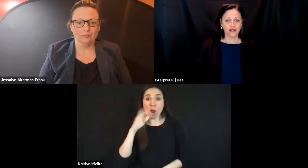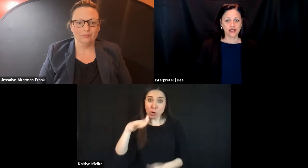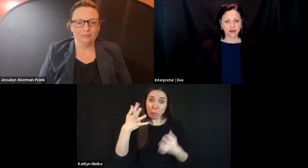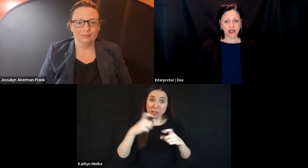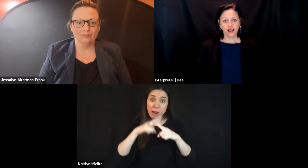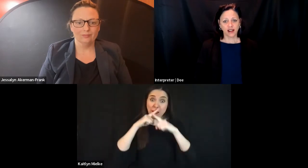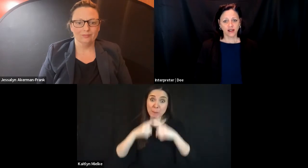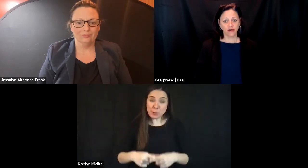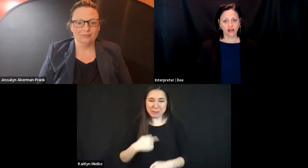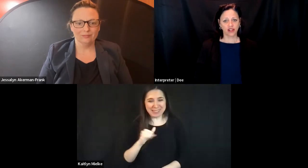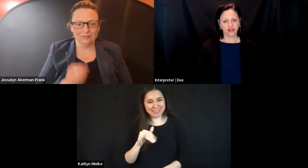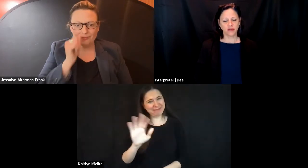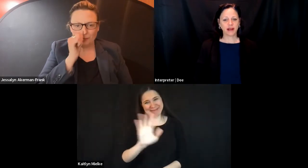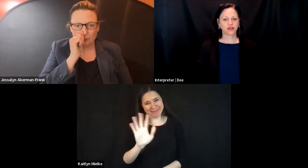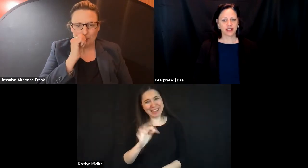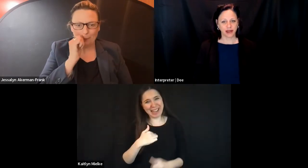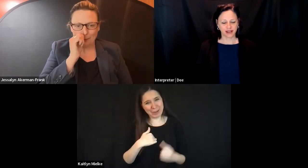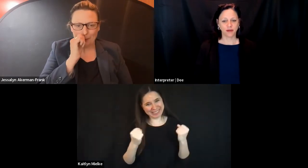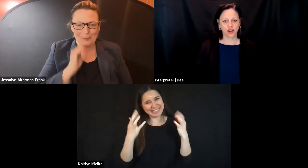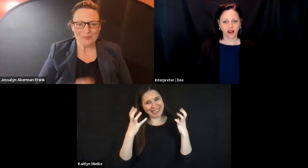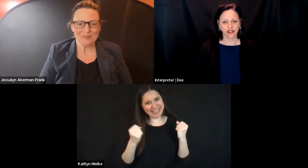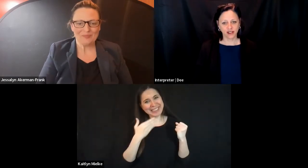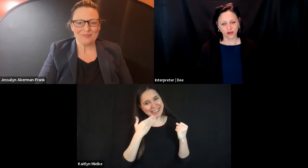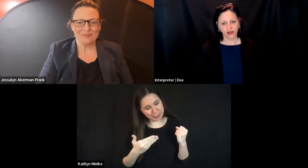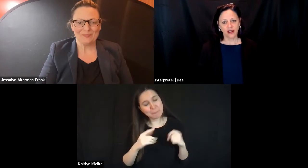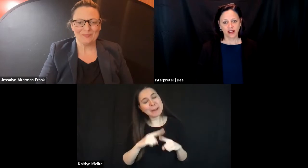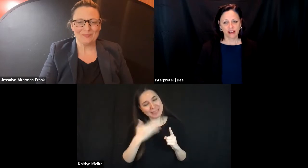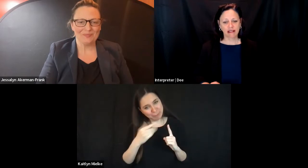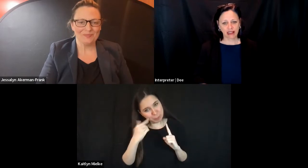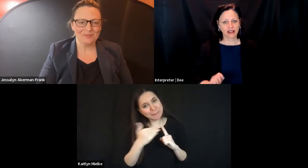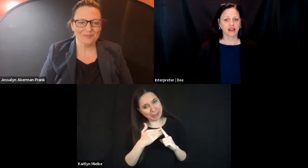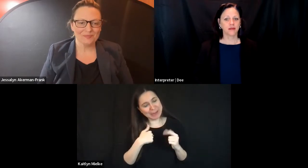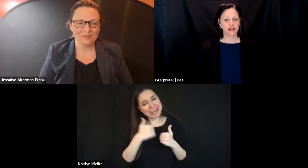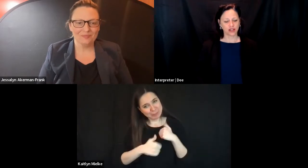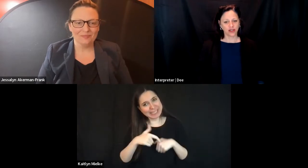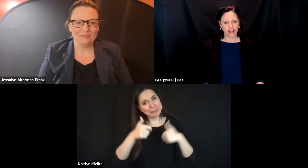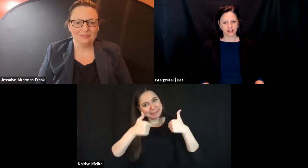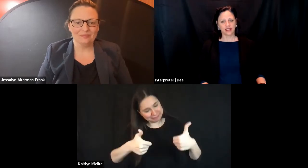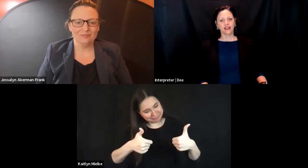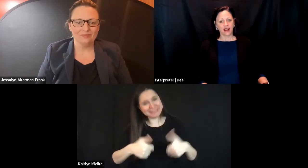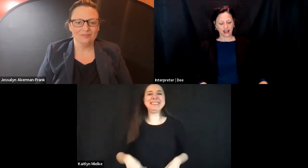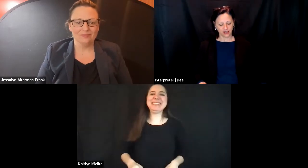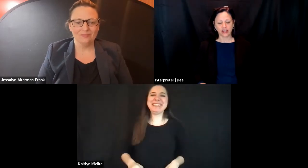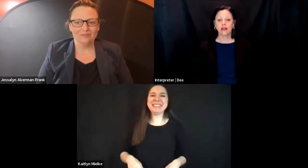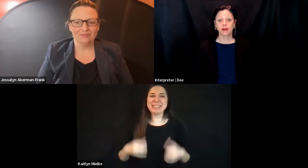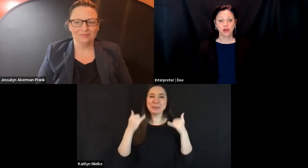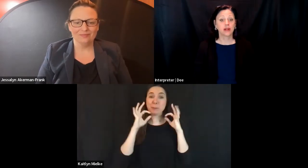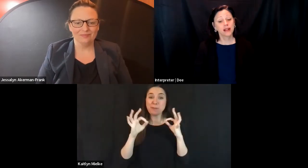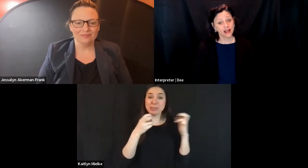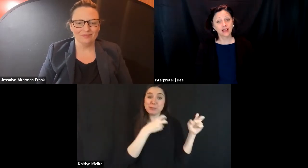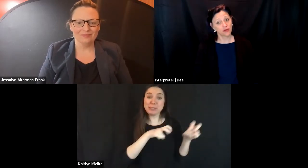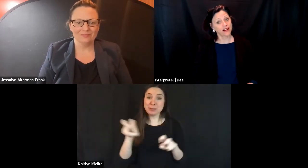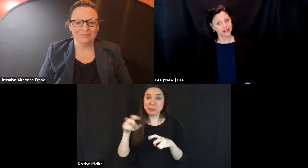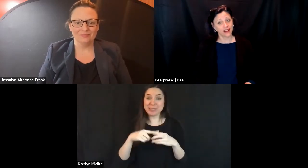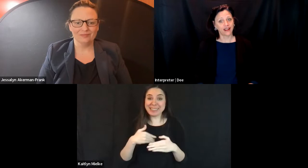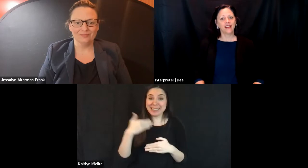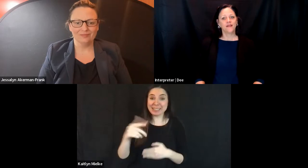This is Kaitlyn here.